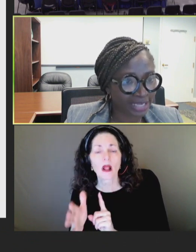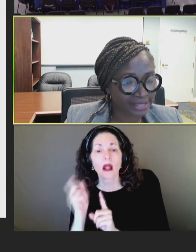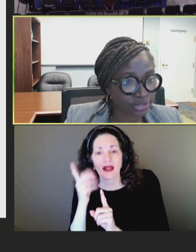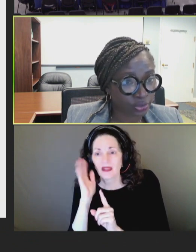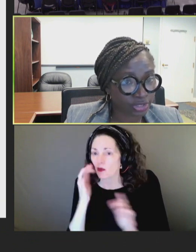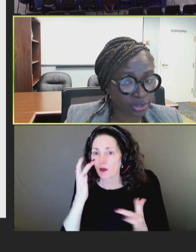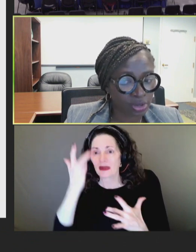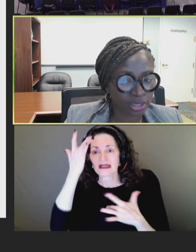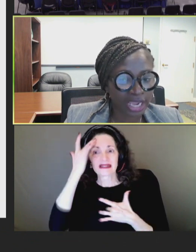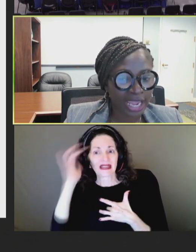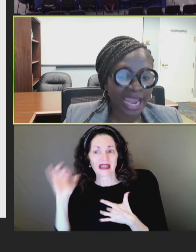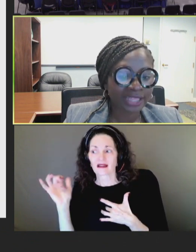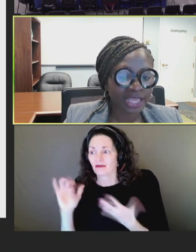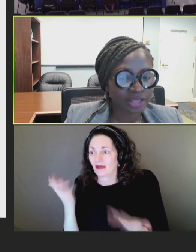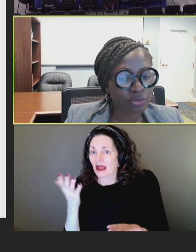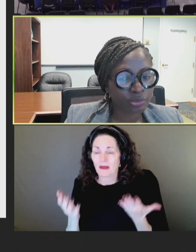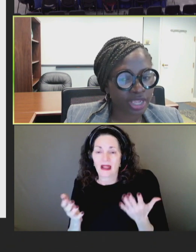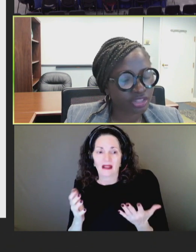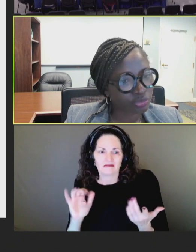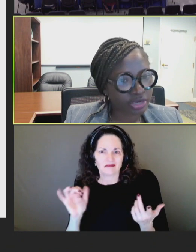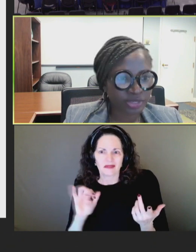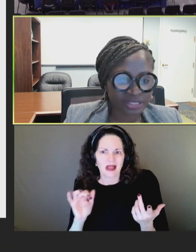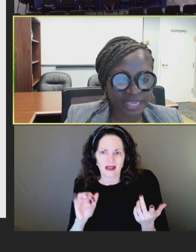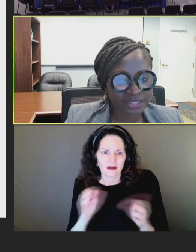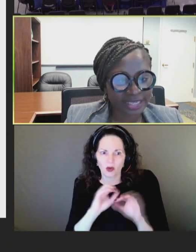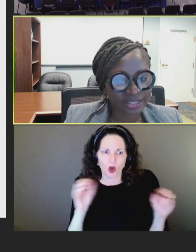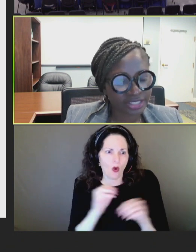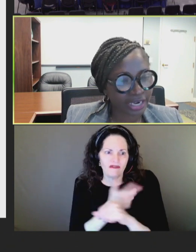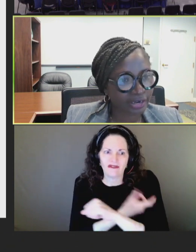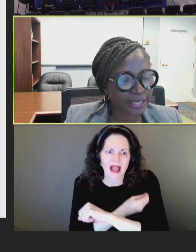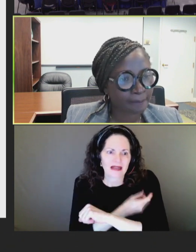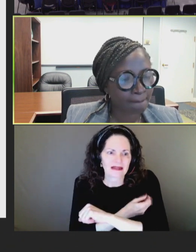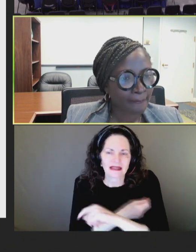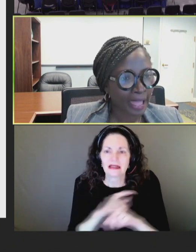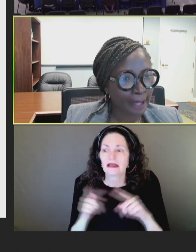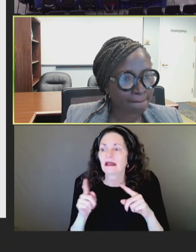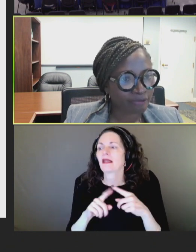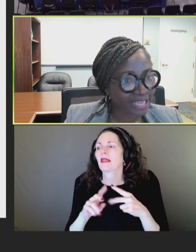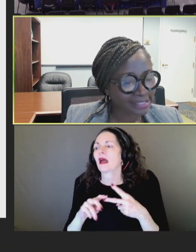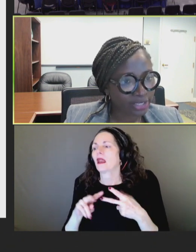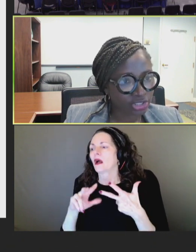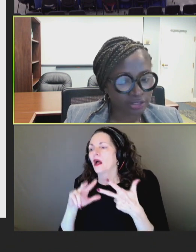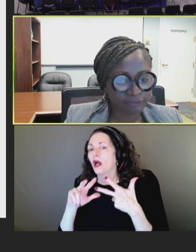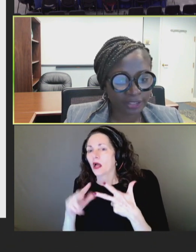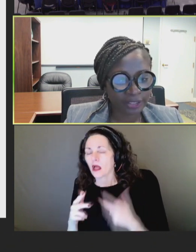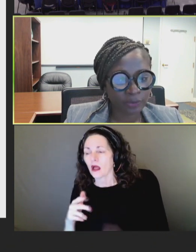vaccine dose at all. And then there will be a 3 percent secondary vaccination failure,